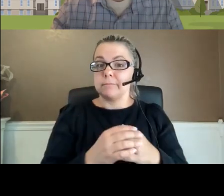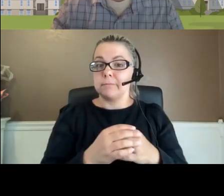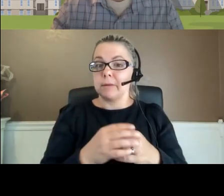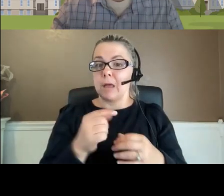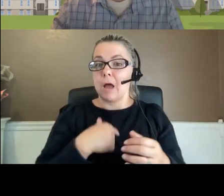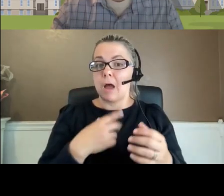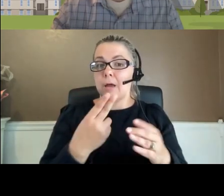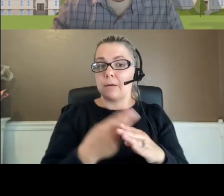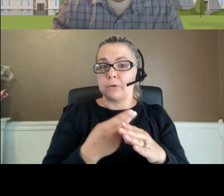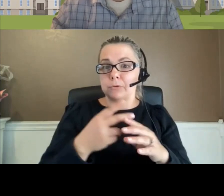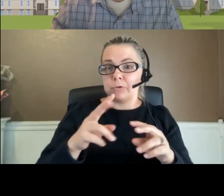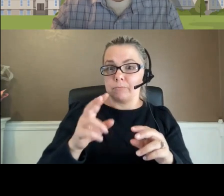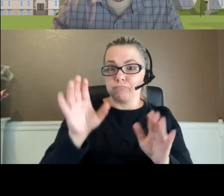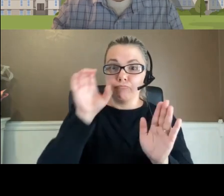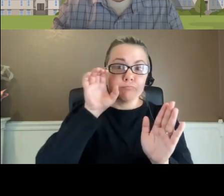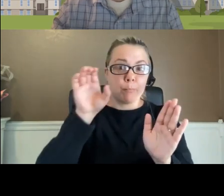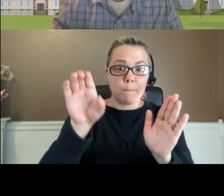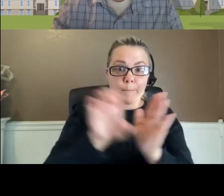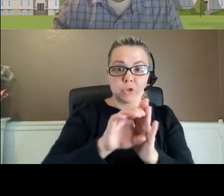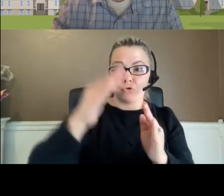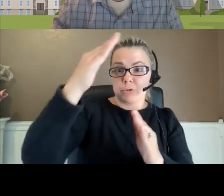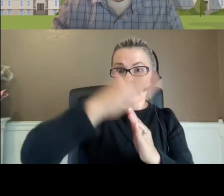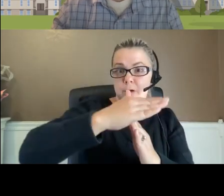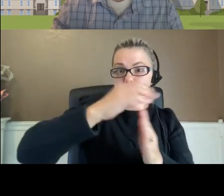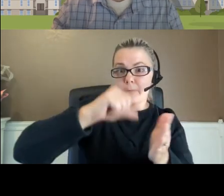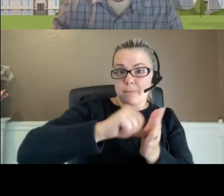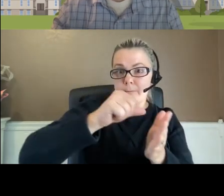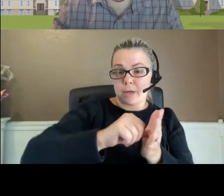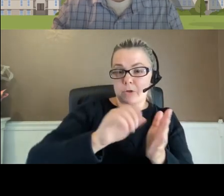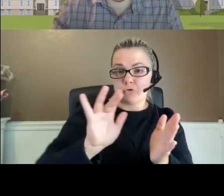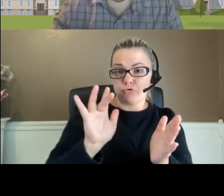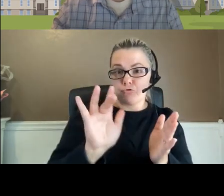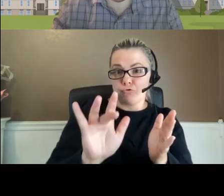tag, so I've got an image at the top of the page here, the icon, if I click on this WAVE icon it